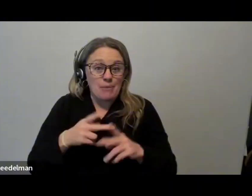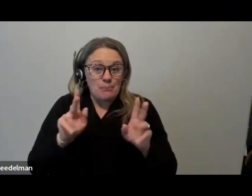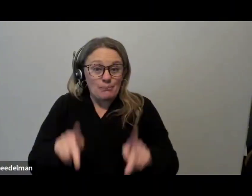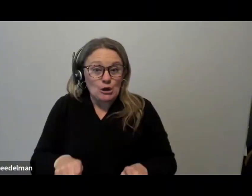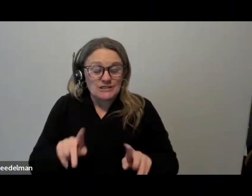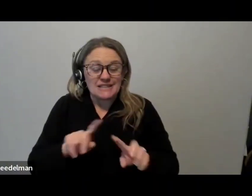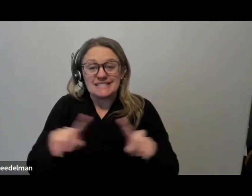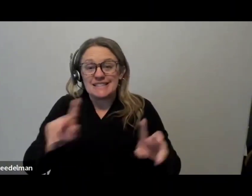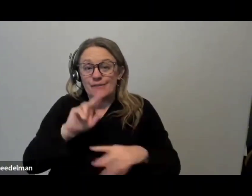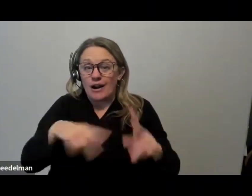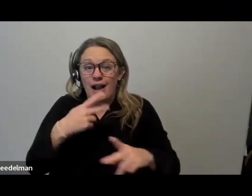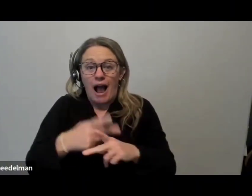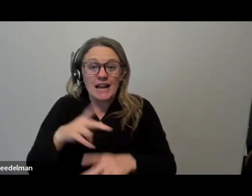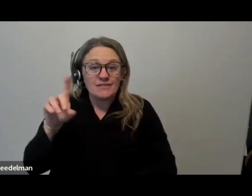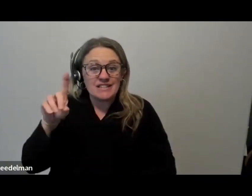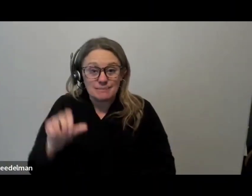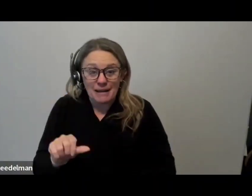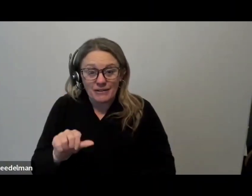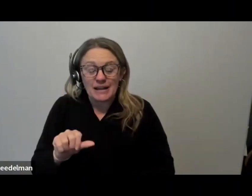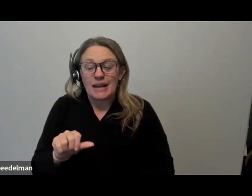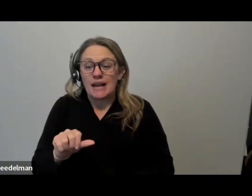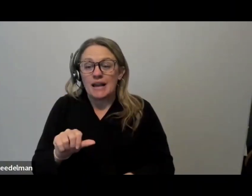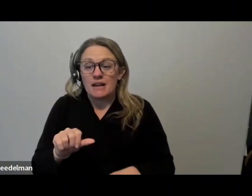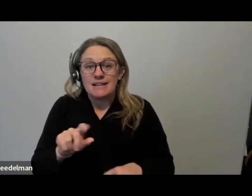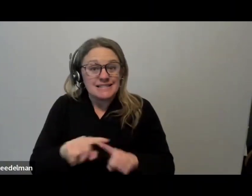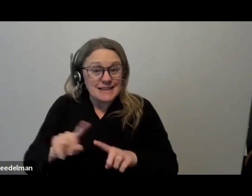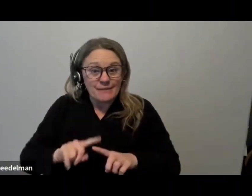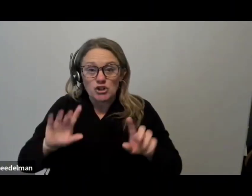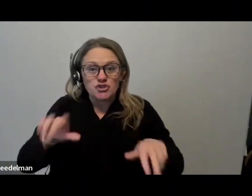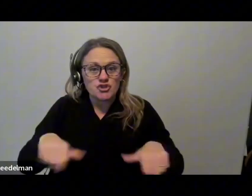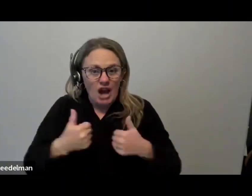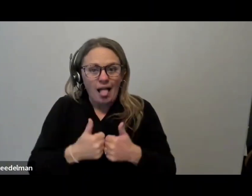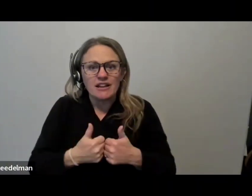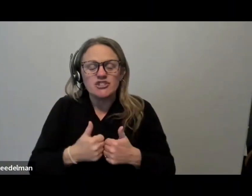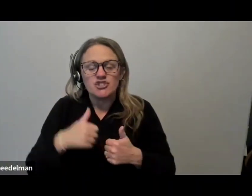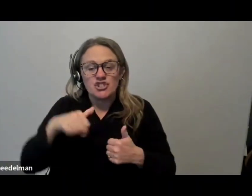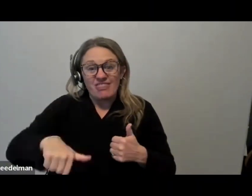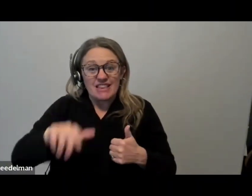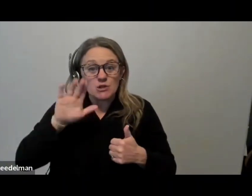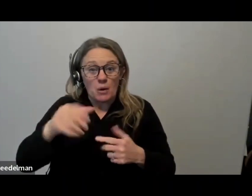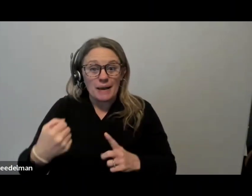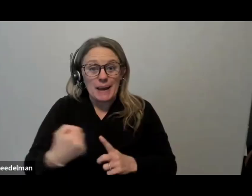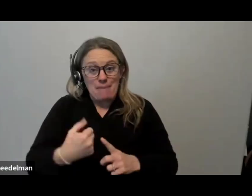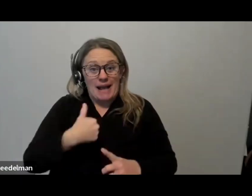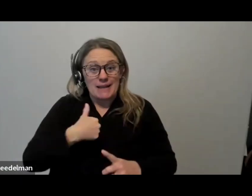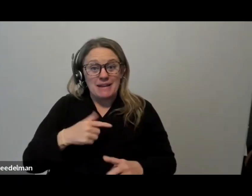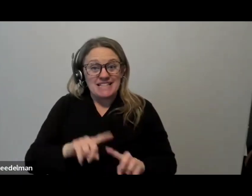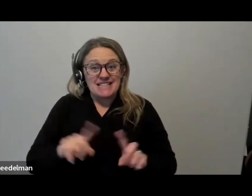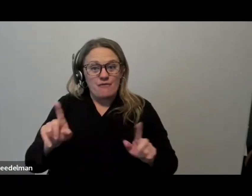I'm not gonna have the same - this issue will impact me differently than a person with low vision